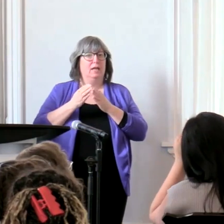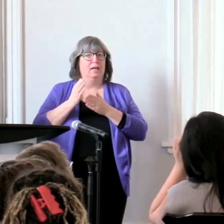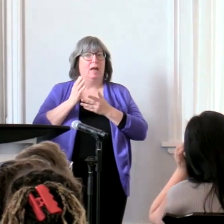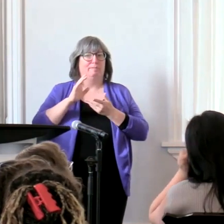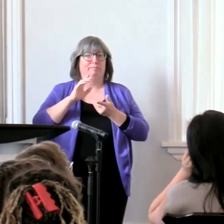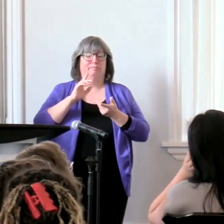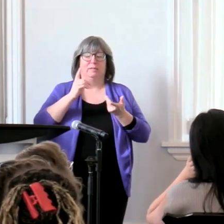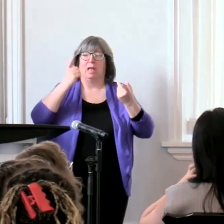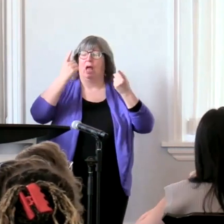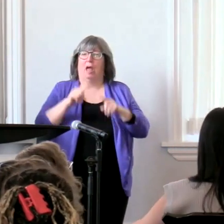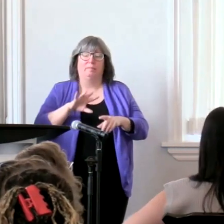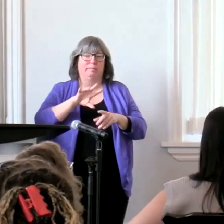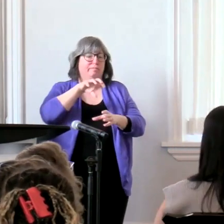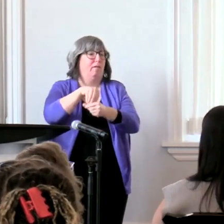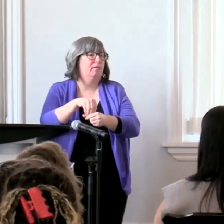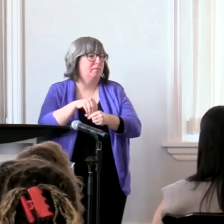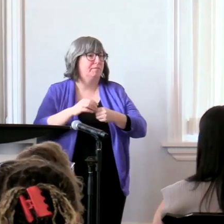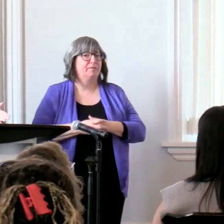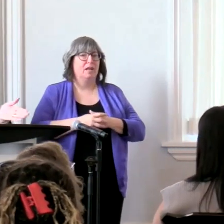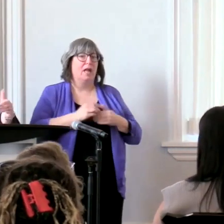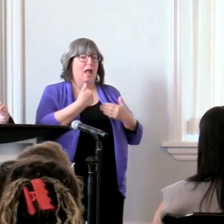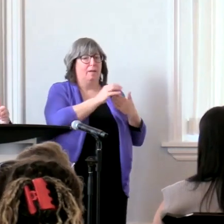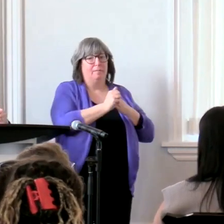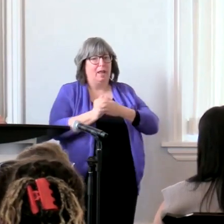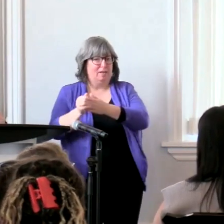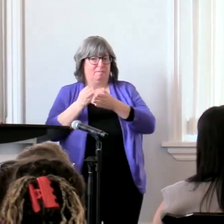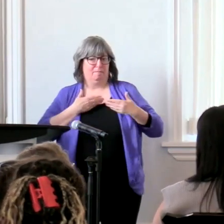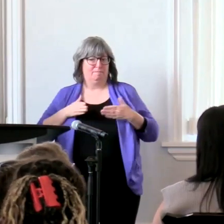that led me on the path to where I am right now.